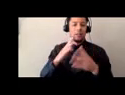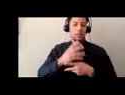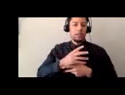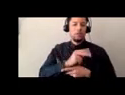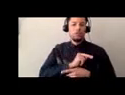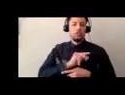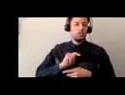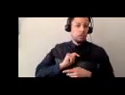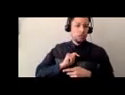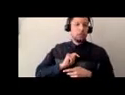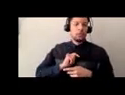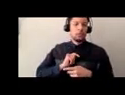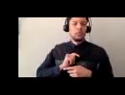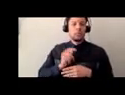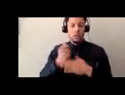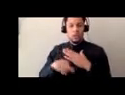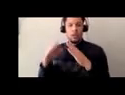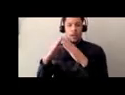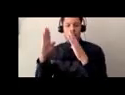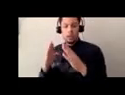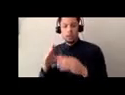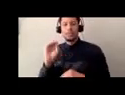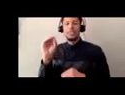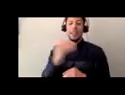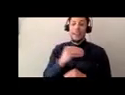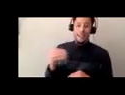I sit as a board member on that trust.